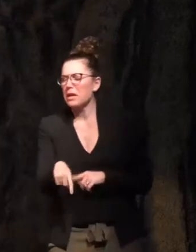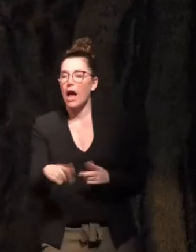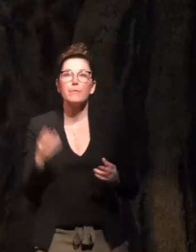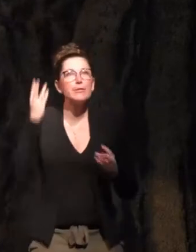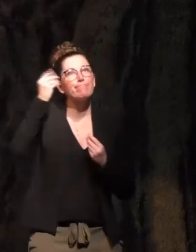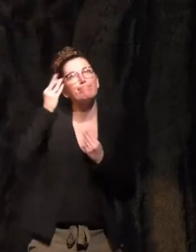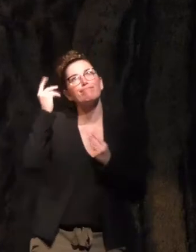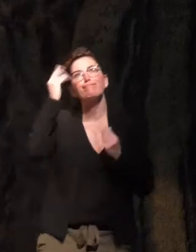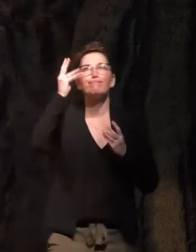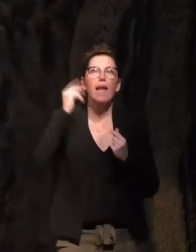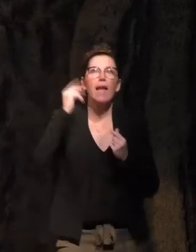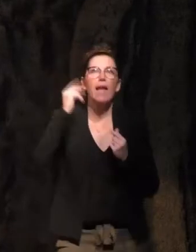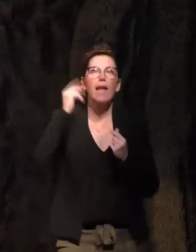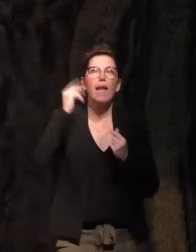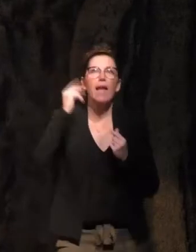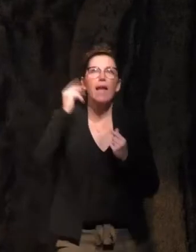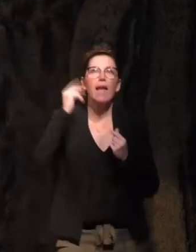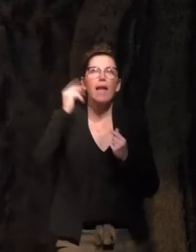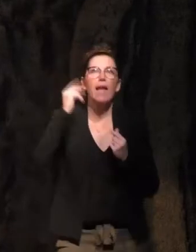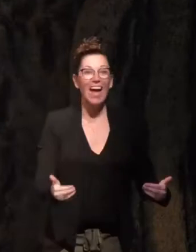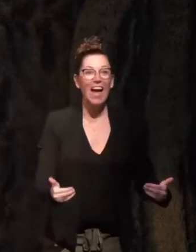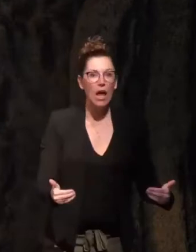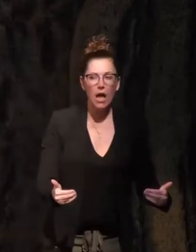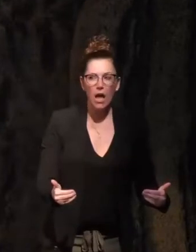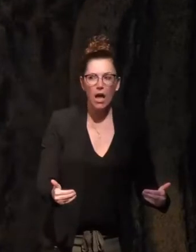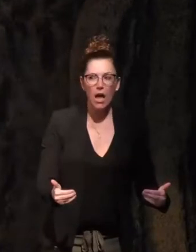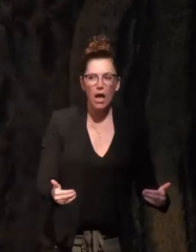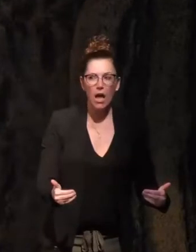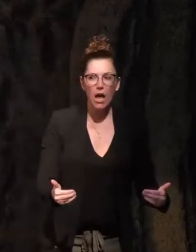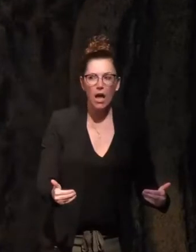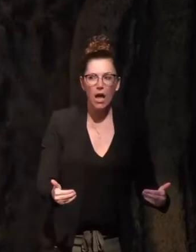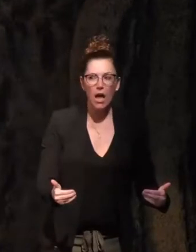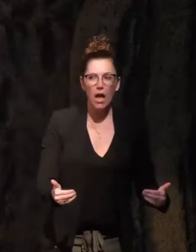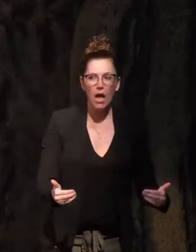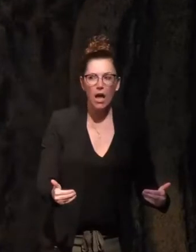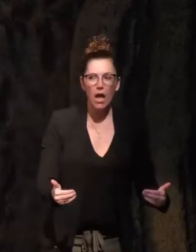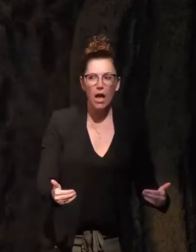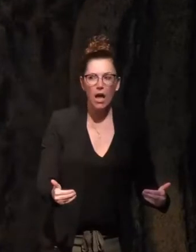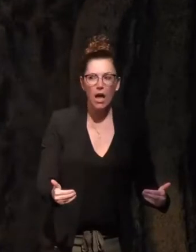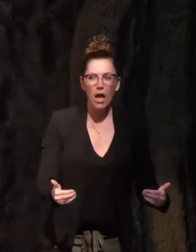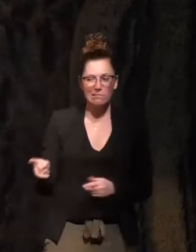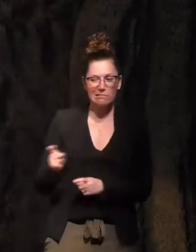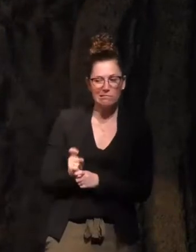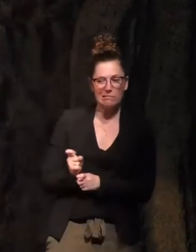you know, see what happens. Is he joking they ask themselves? How long is this keynote slot again?